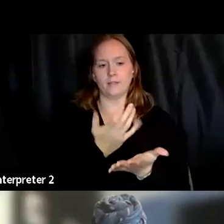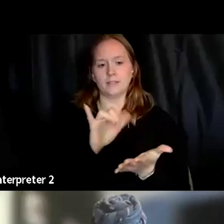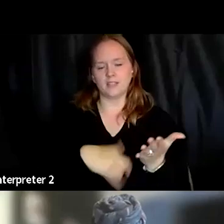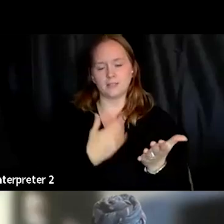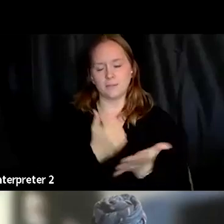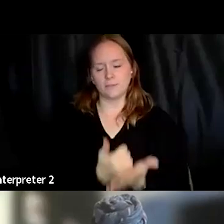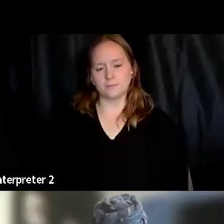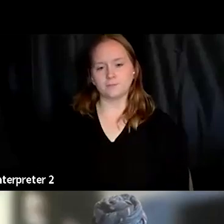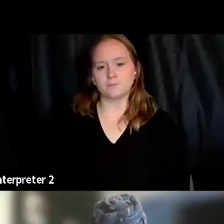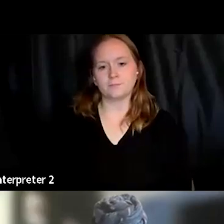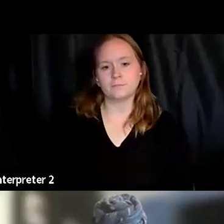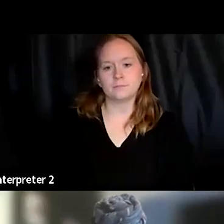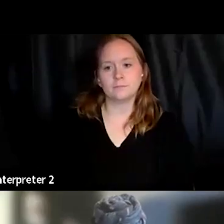If anyone else has anything to add there.